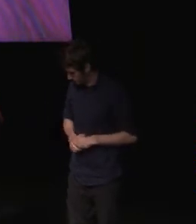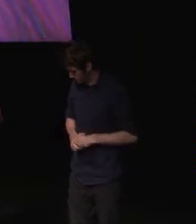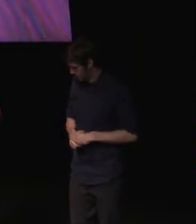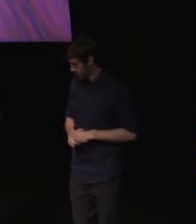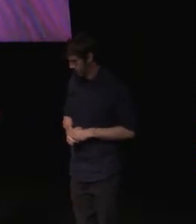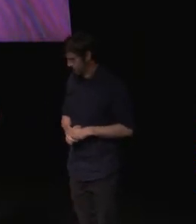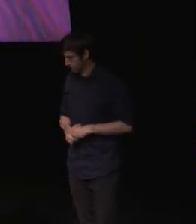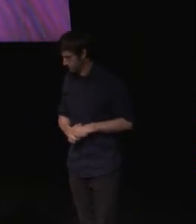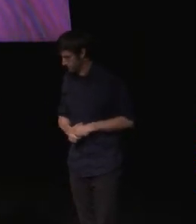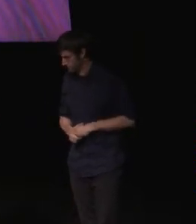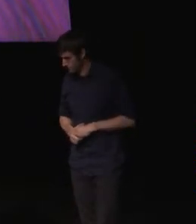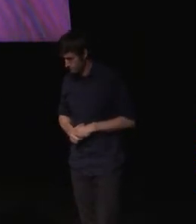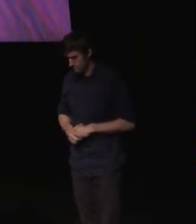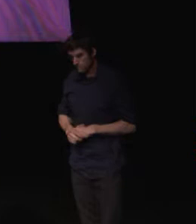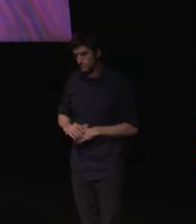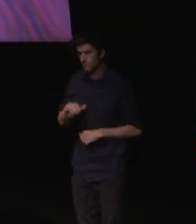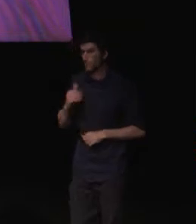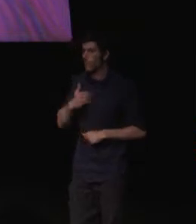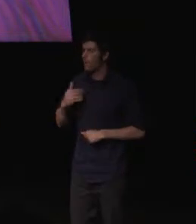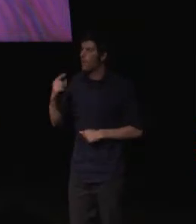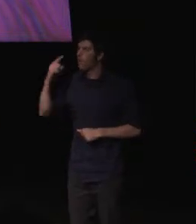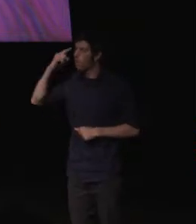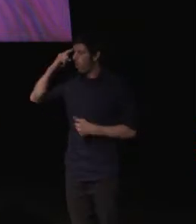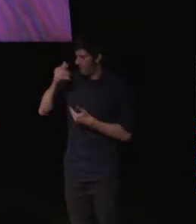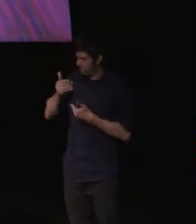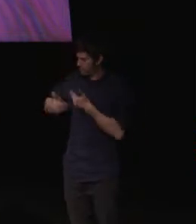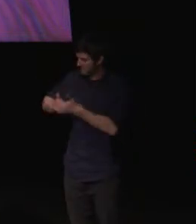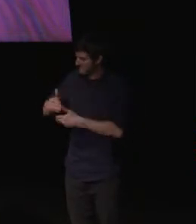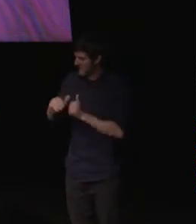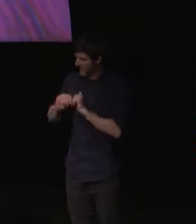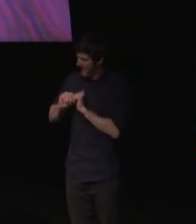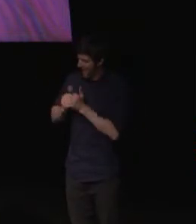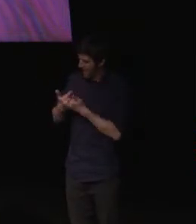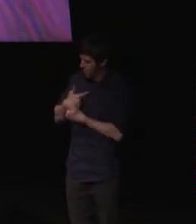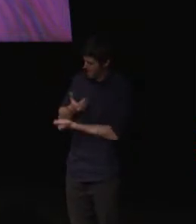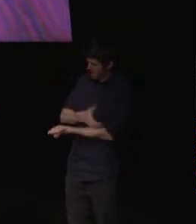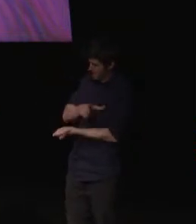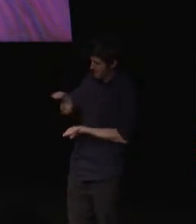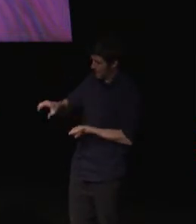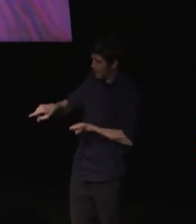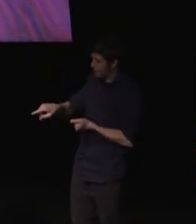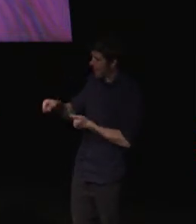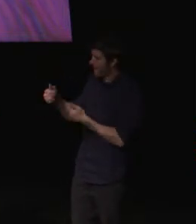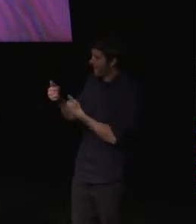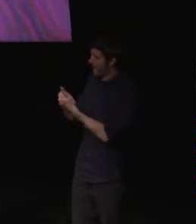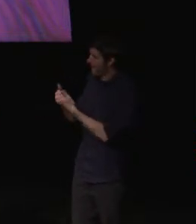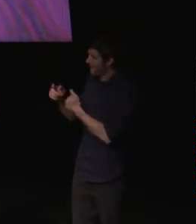is focused on how do we enable gamers to build dynamic and inclusive multiplayer experiences.